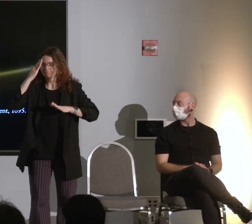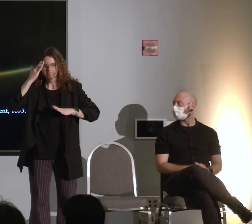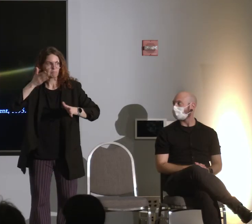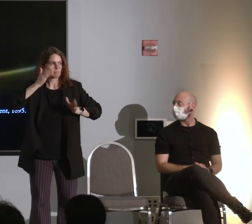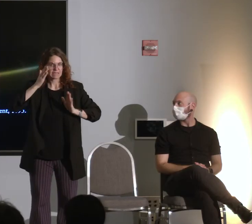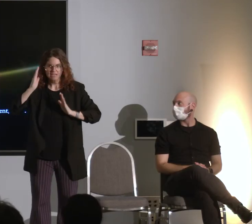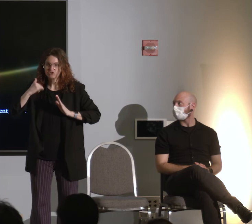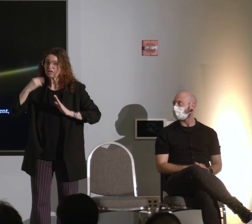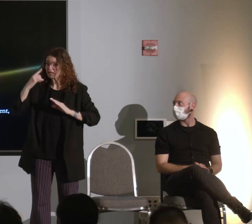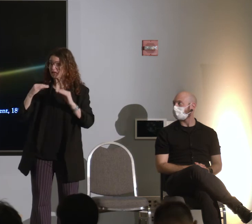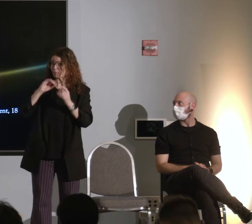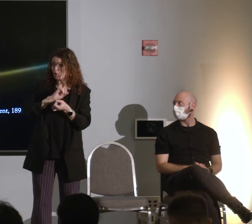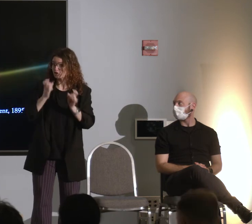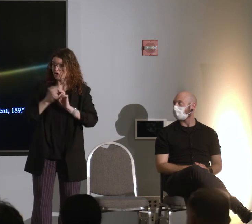of them, but I guess we'll need to stay tuned.